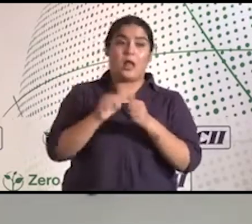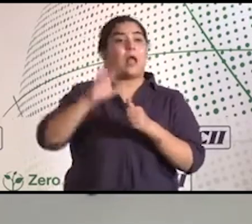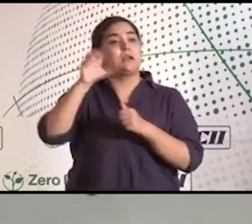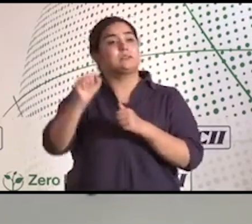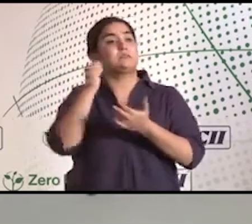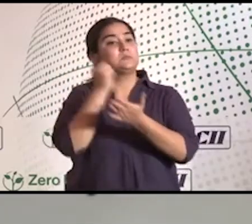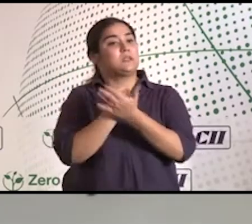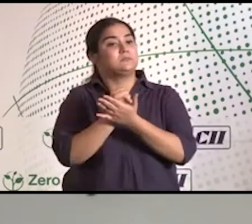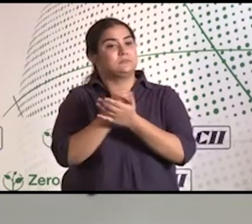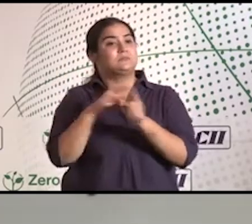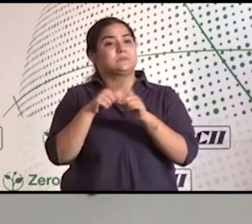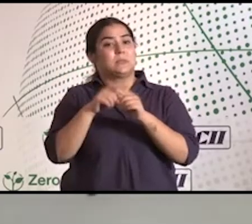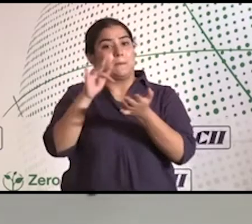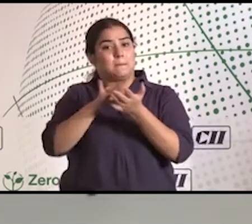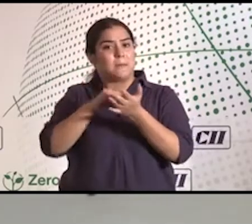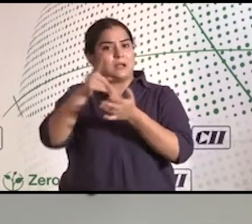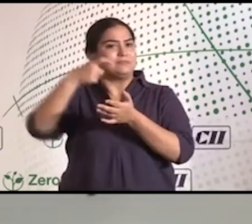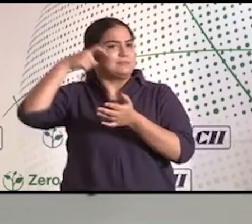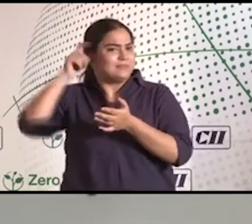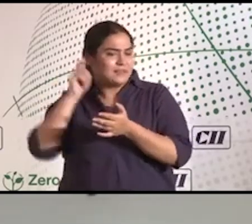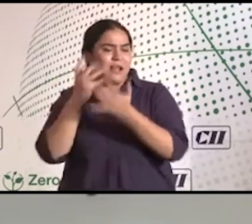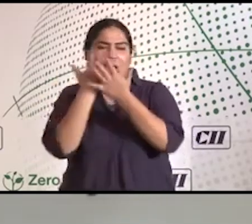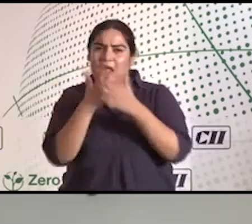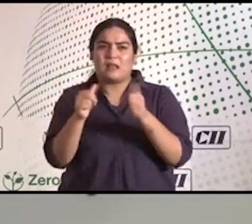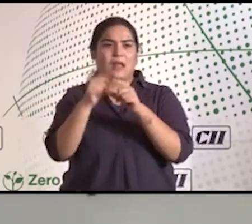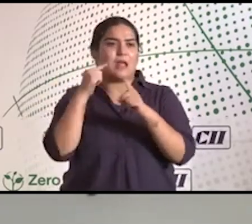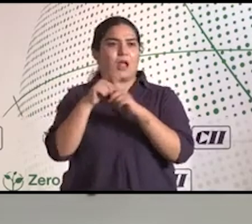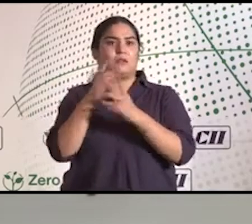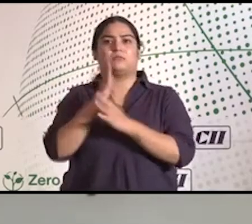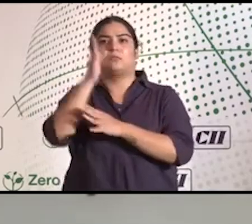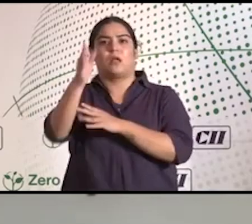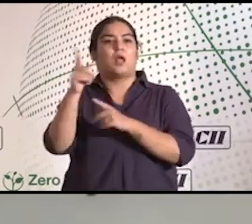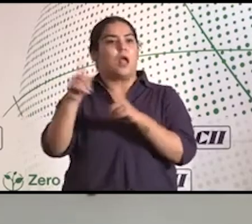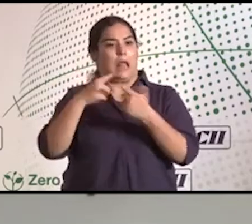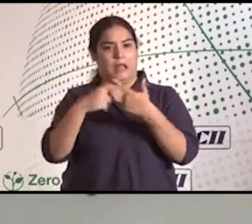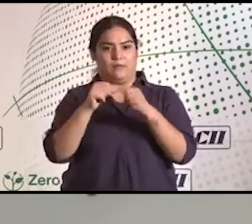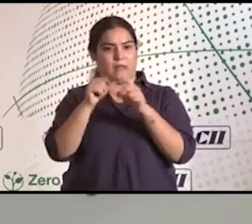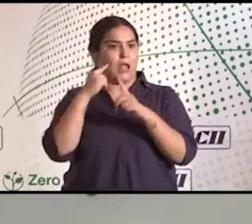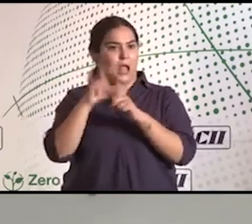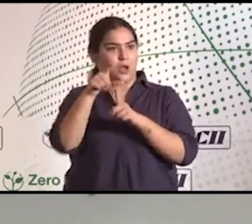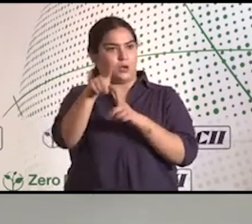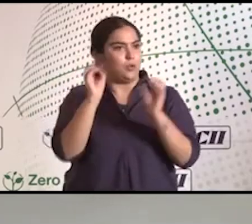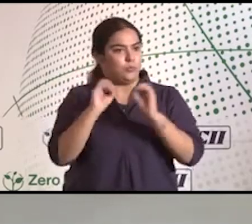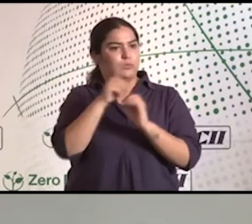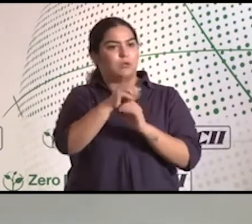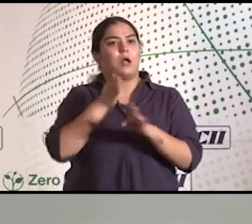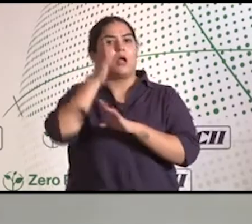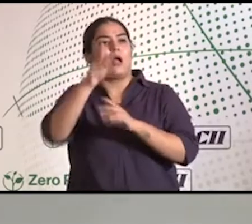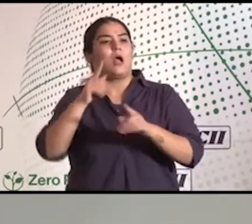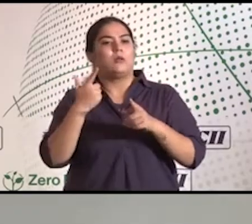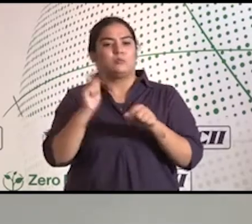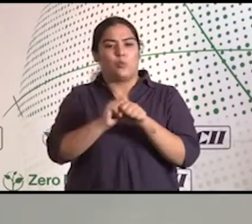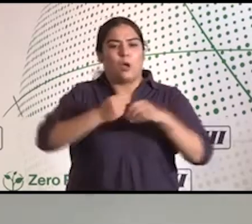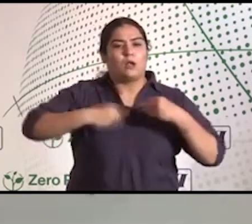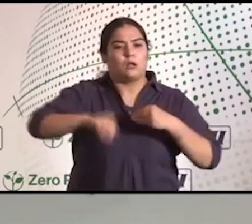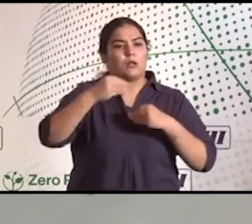If you don't have that aid, you cannot go to the training center. Let's also talk about the schools.